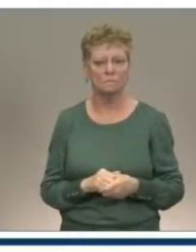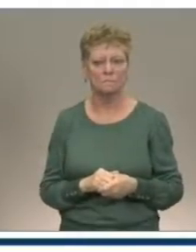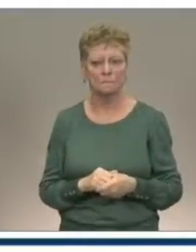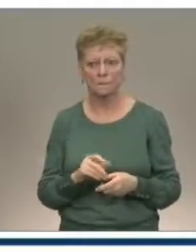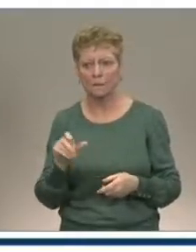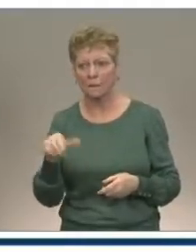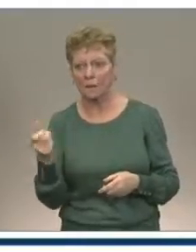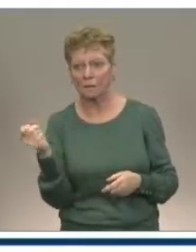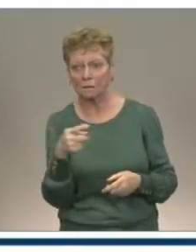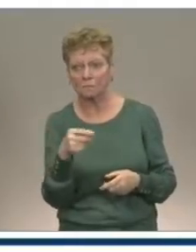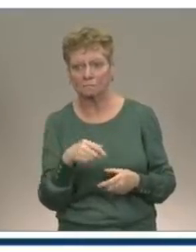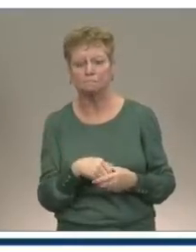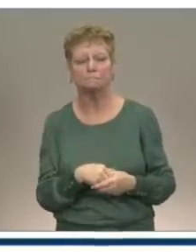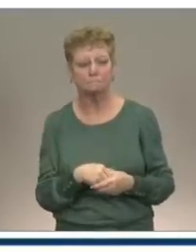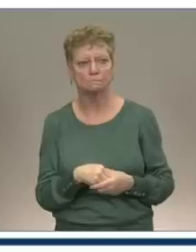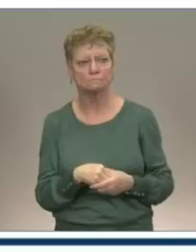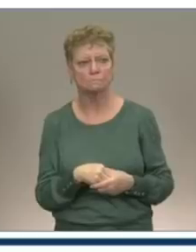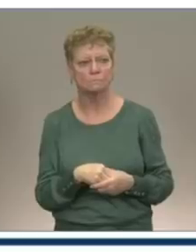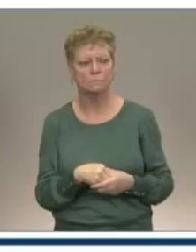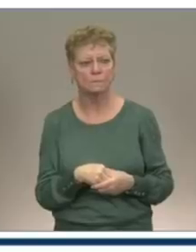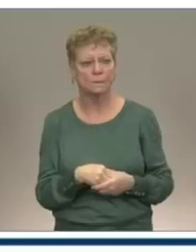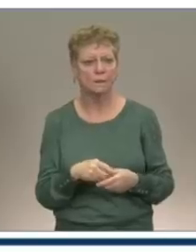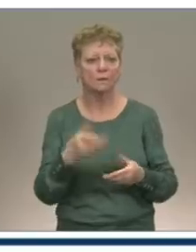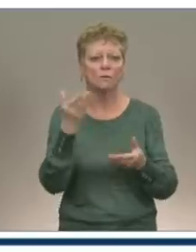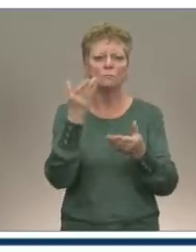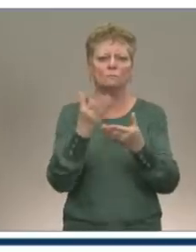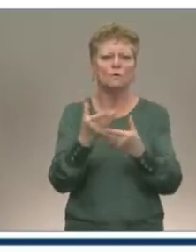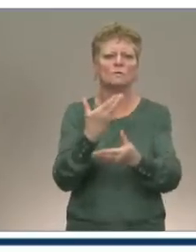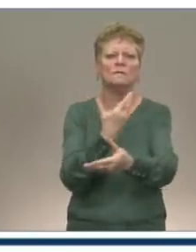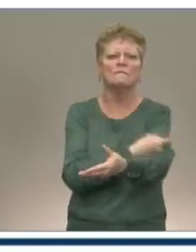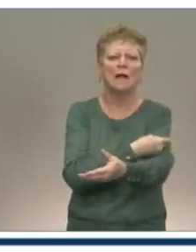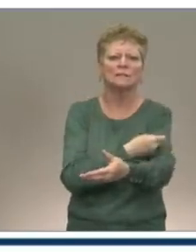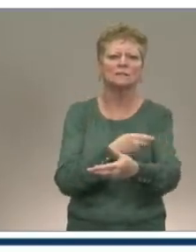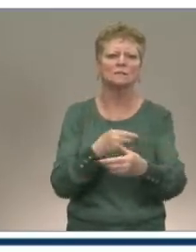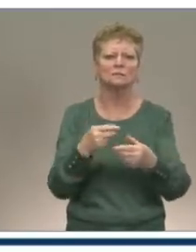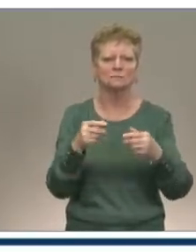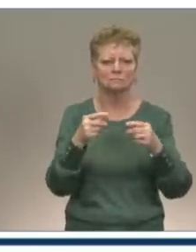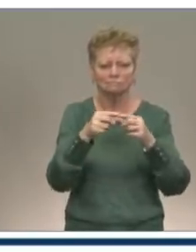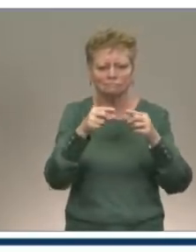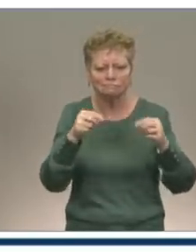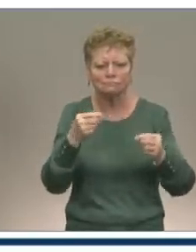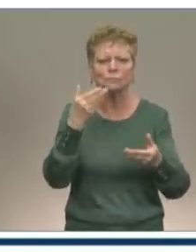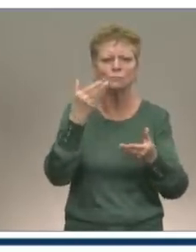yes i do um the proof of vaccine policy and the vaccine mandates have led to in my opinion